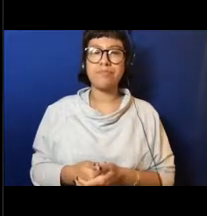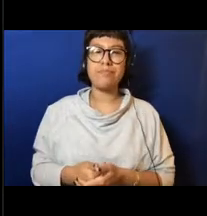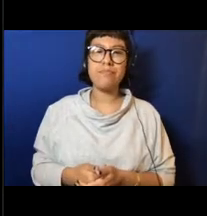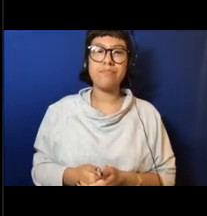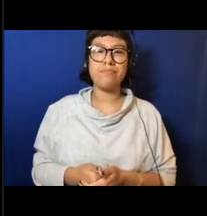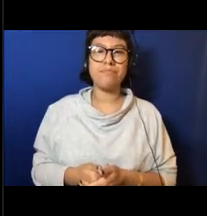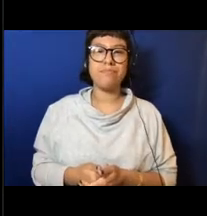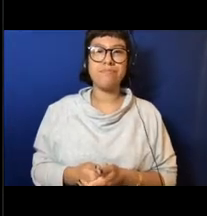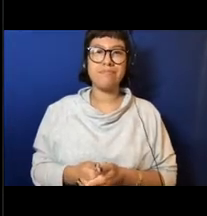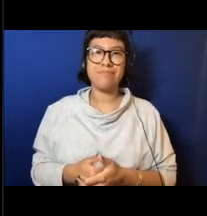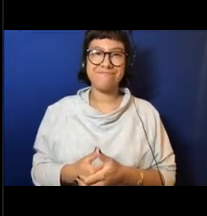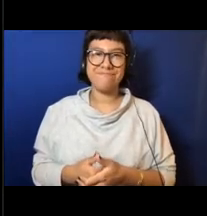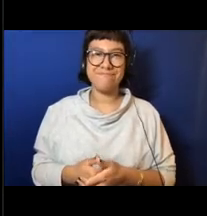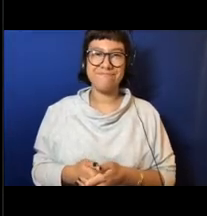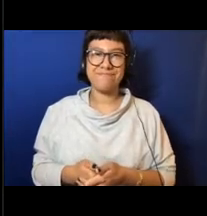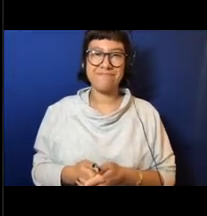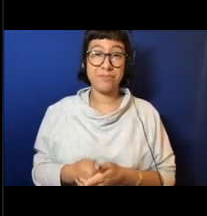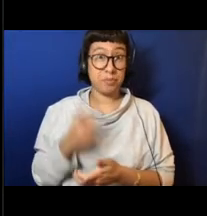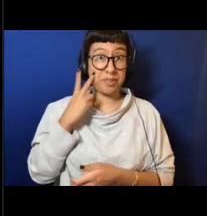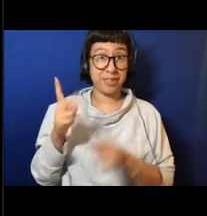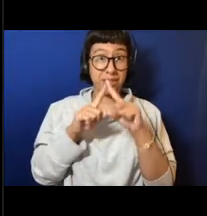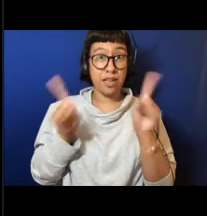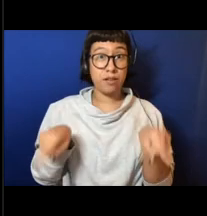Let's see, can you see my slides, Grace?